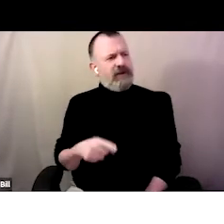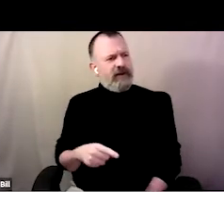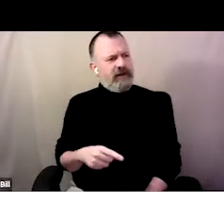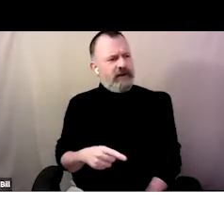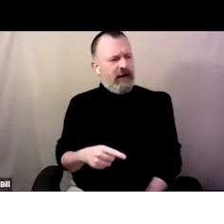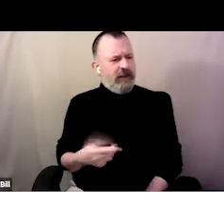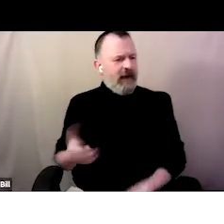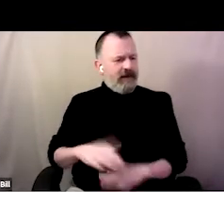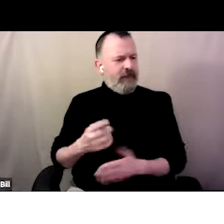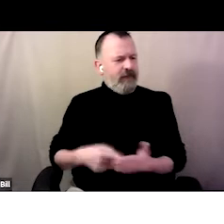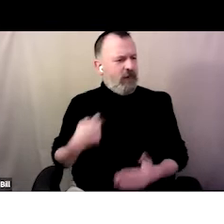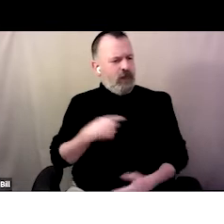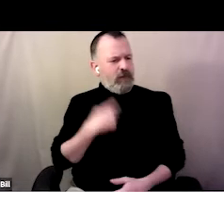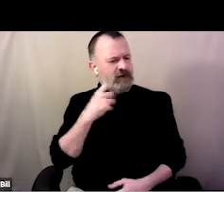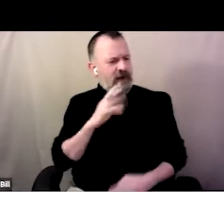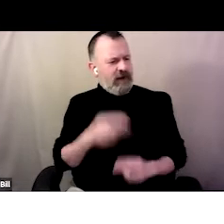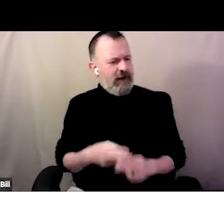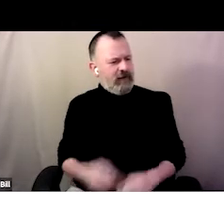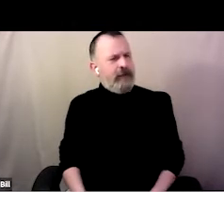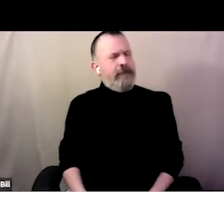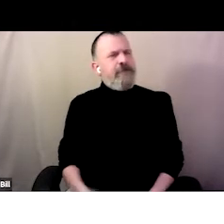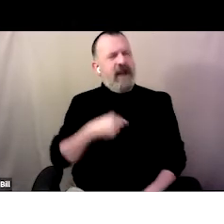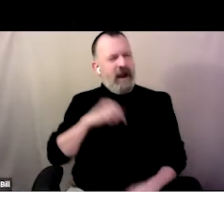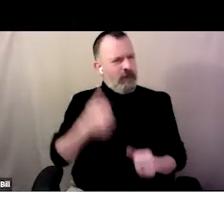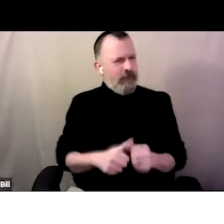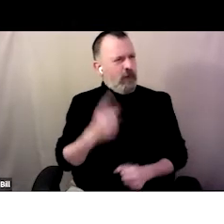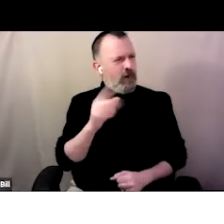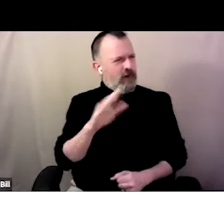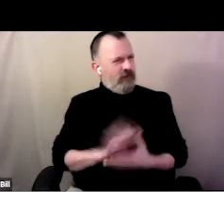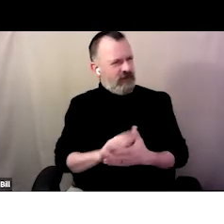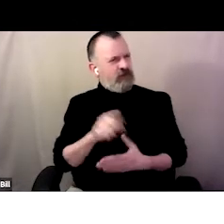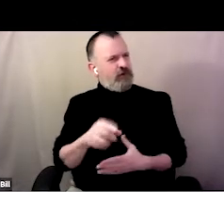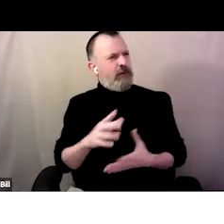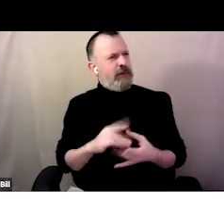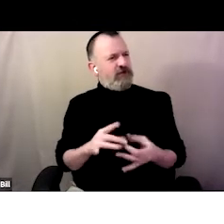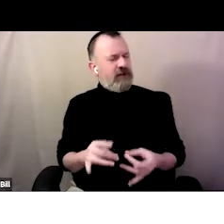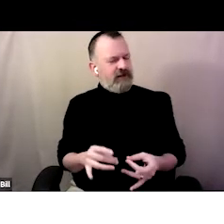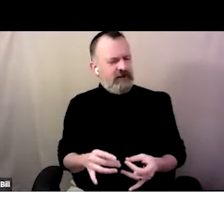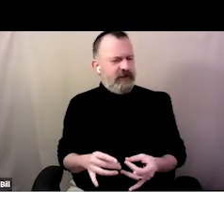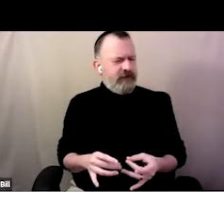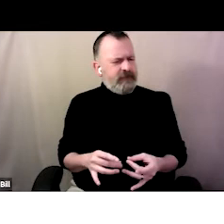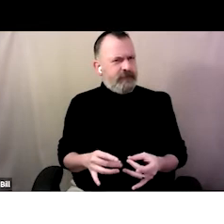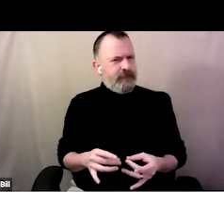what we were just discussing. I remember in one of your videos. You had mentioned that in in a way to deter cyber criminals were